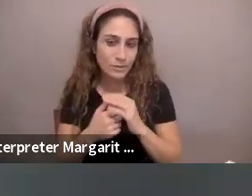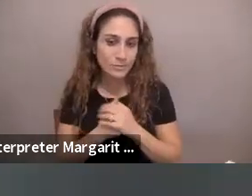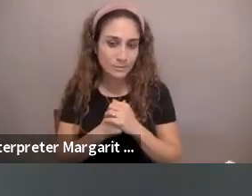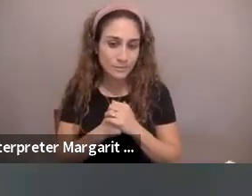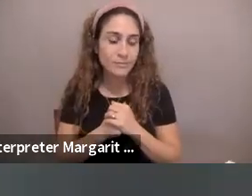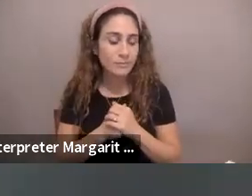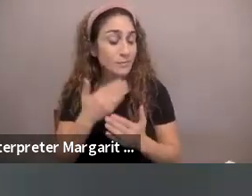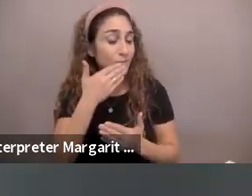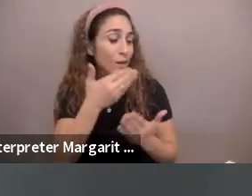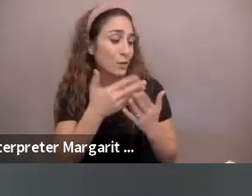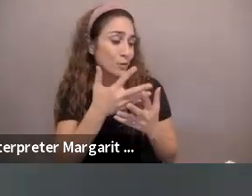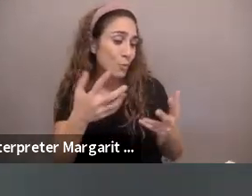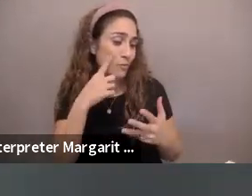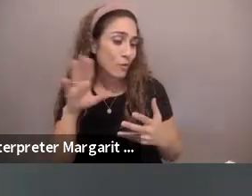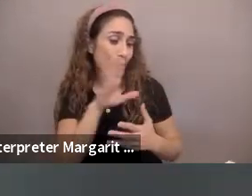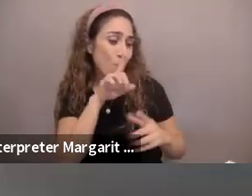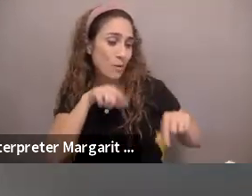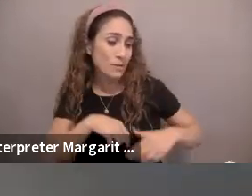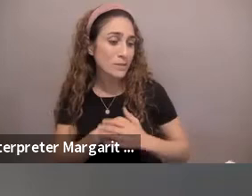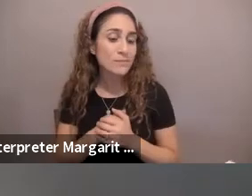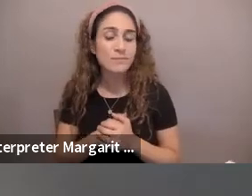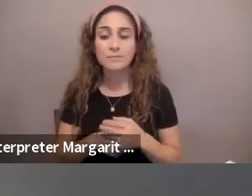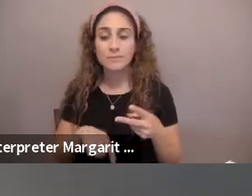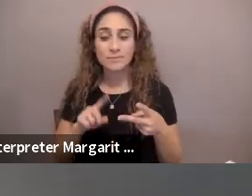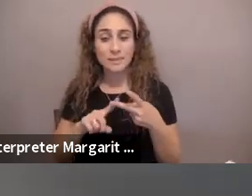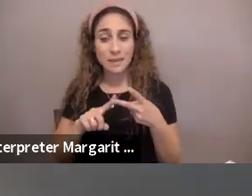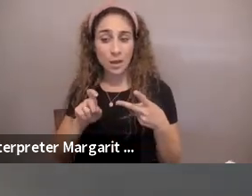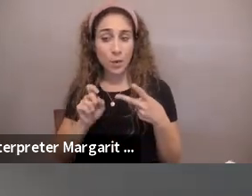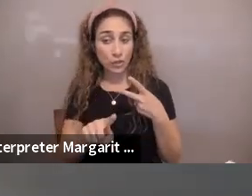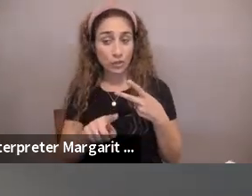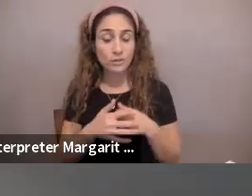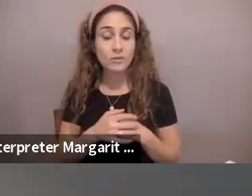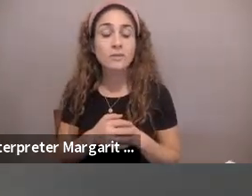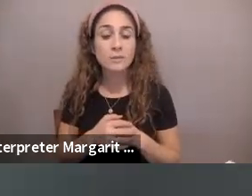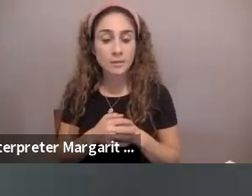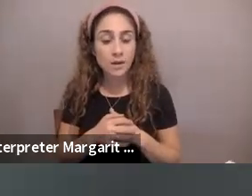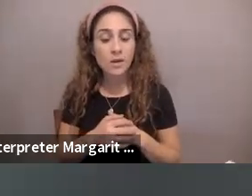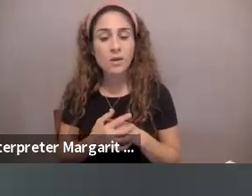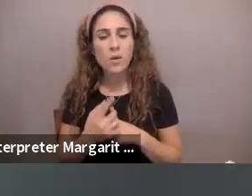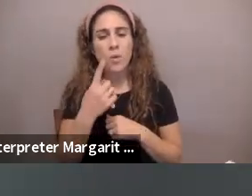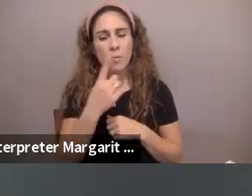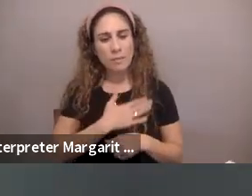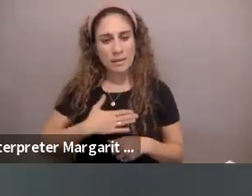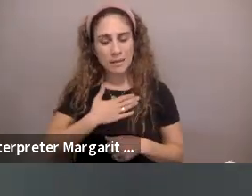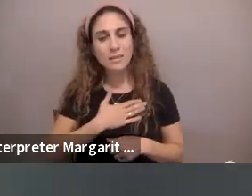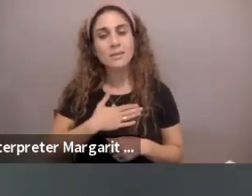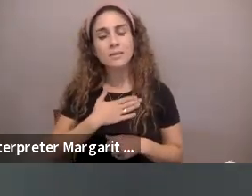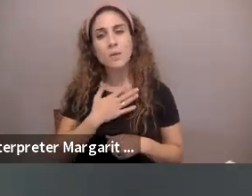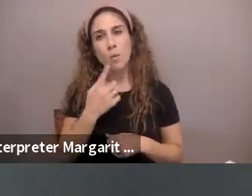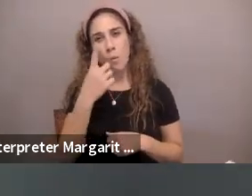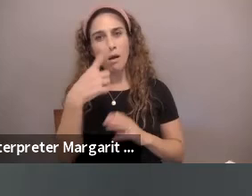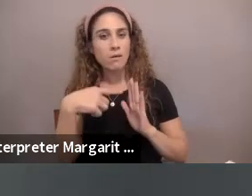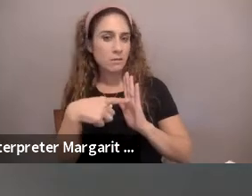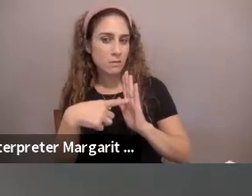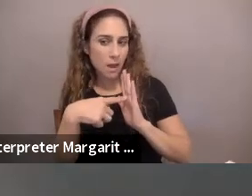Thank you so much for your response for the second question today, please give one example of an opportunity, the distance learning has provided you